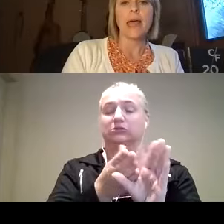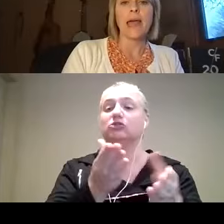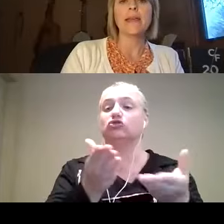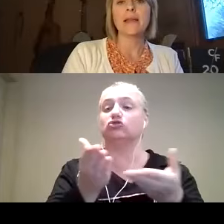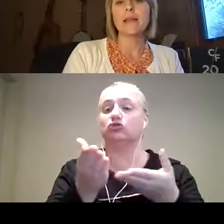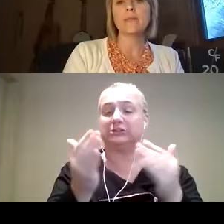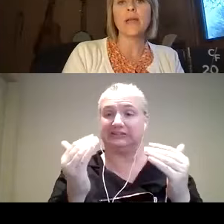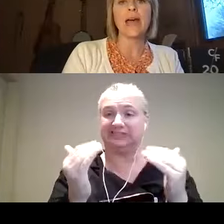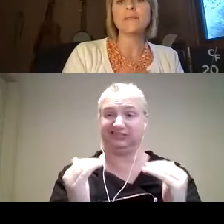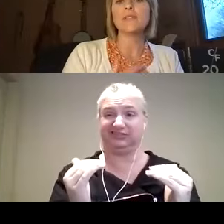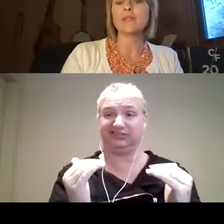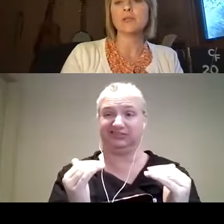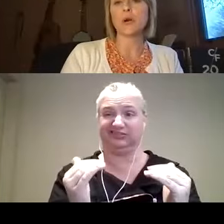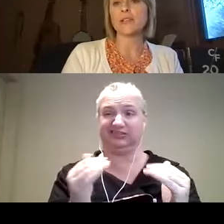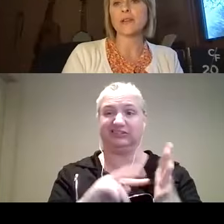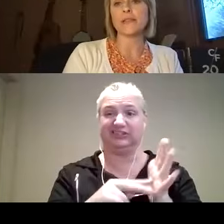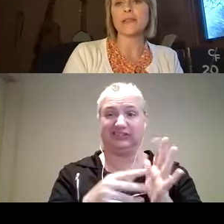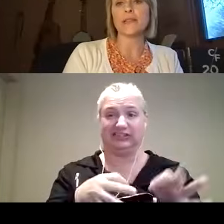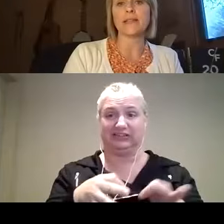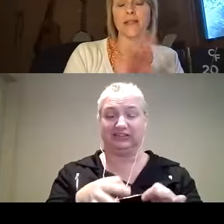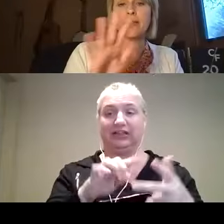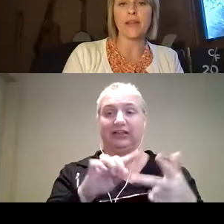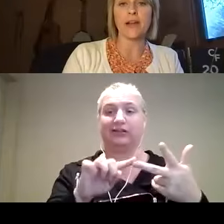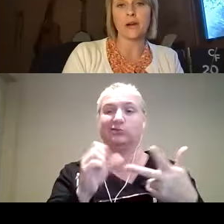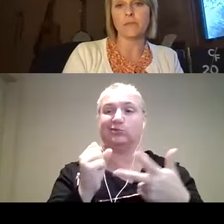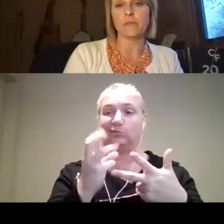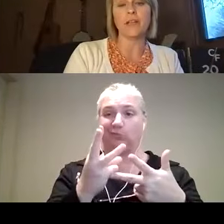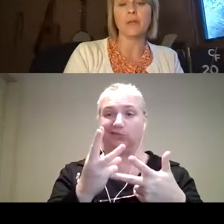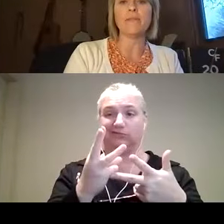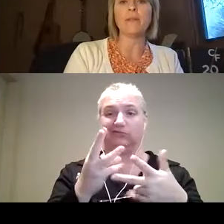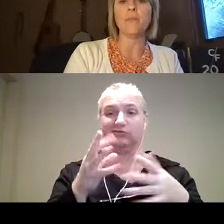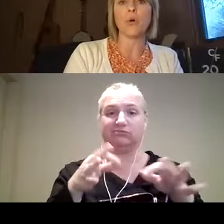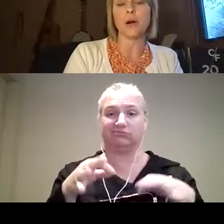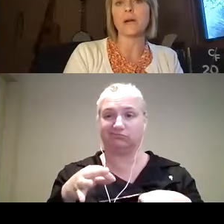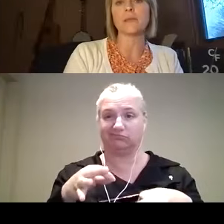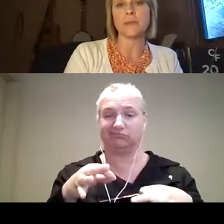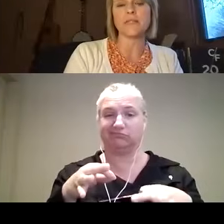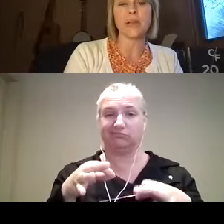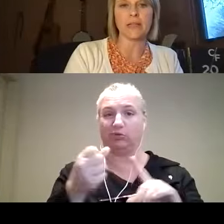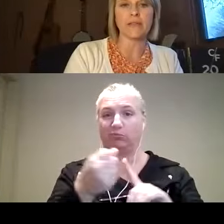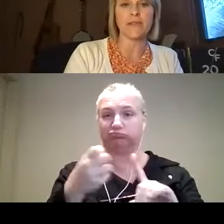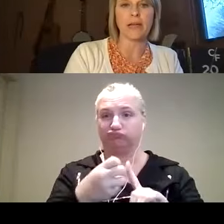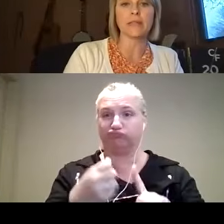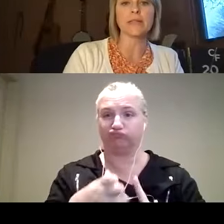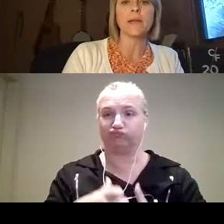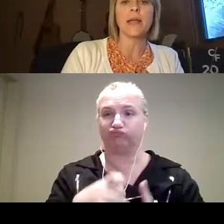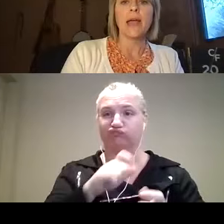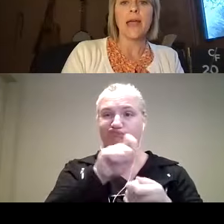And then we have social work services. And then they're even more specifically defined.